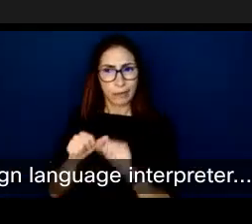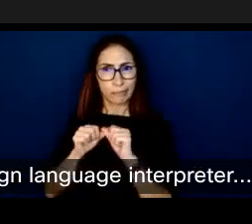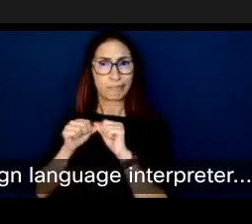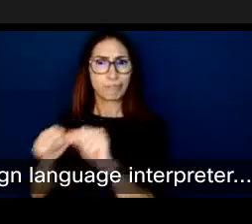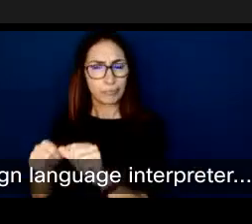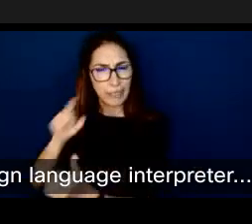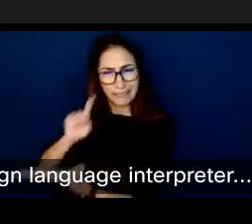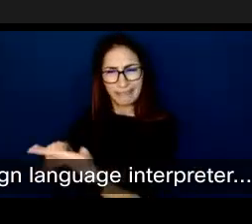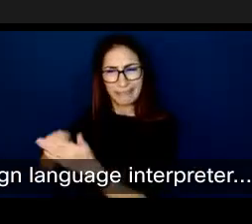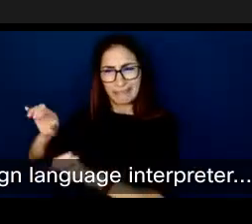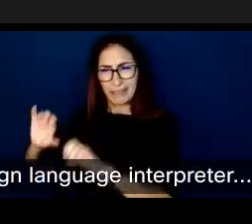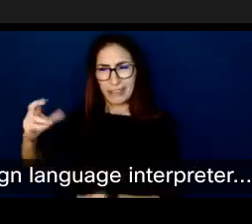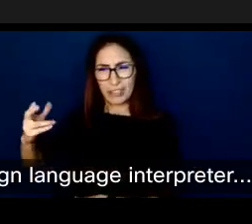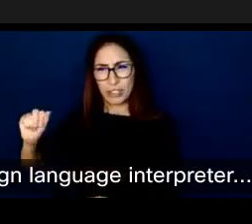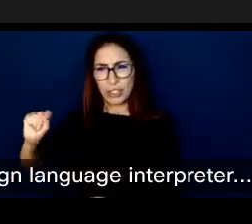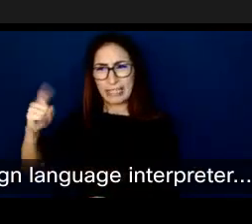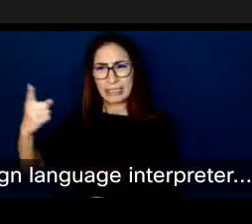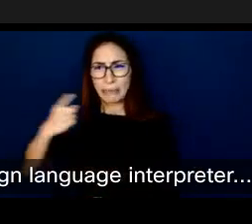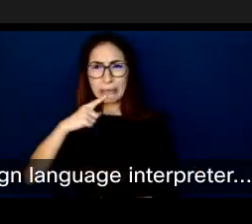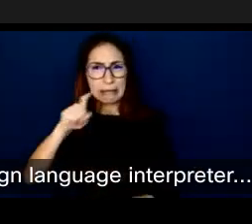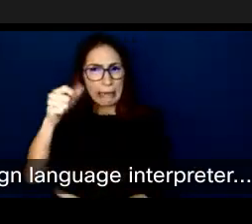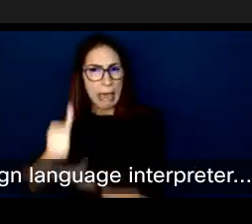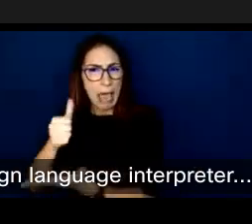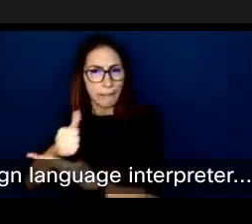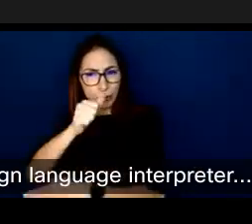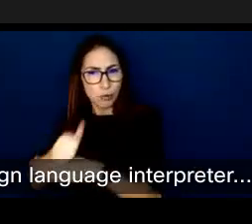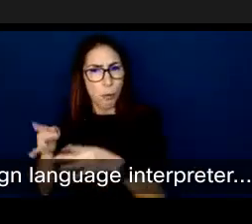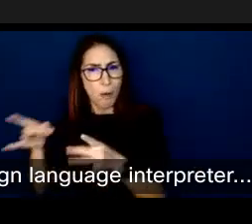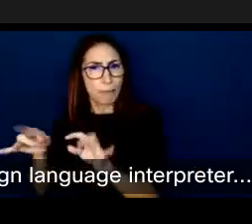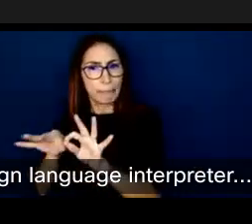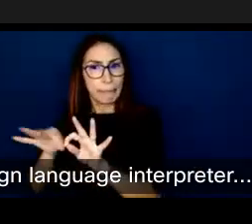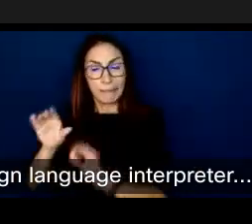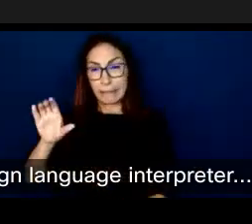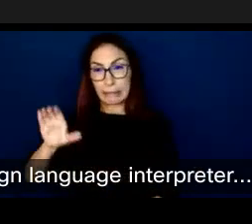assistance with captioning. So, when we look at the state of